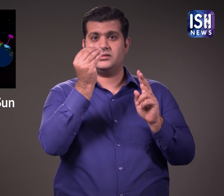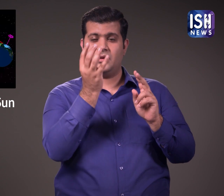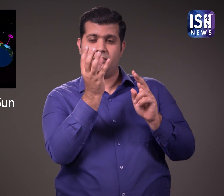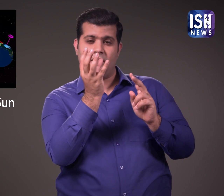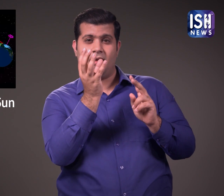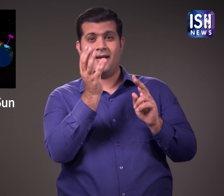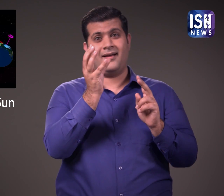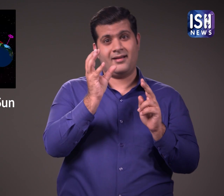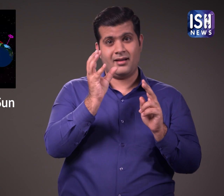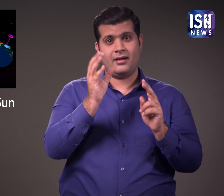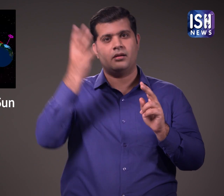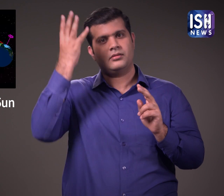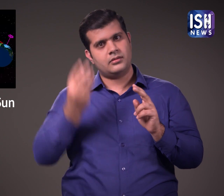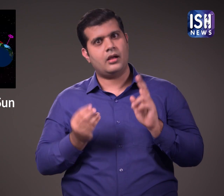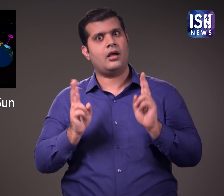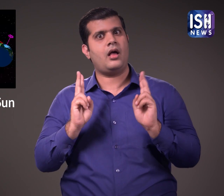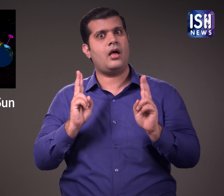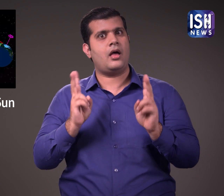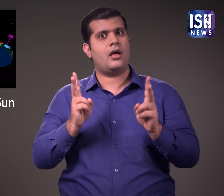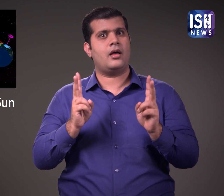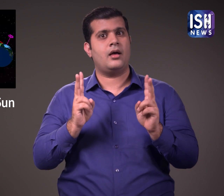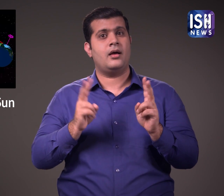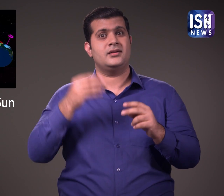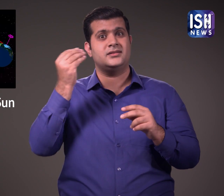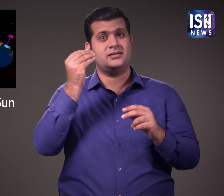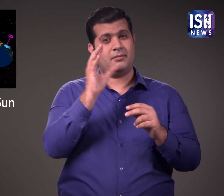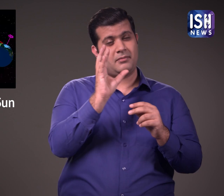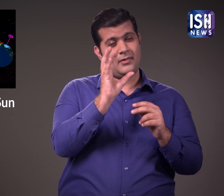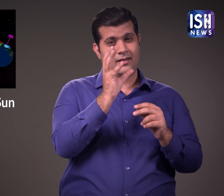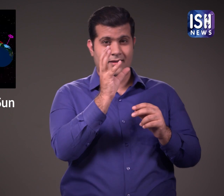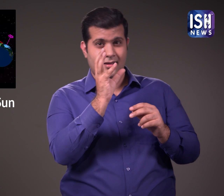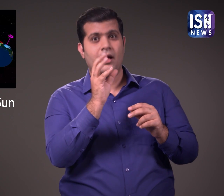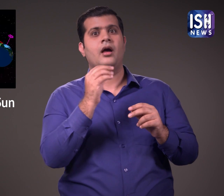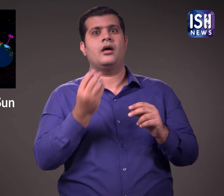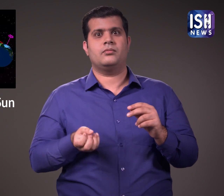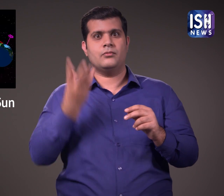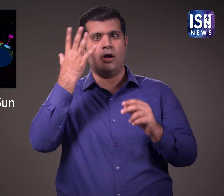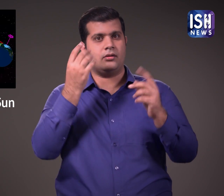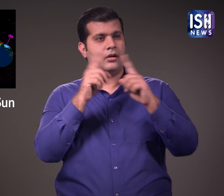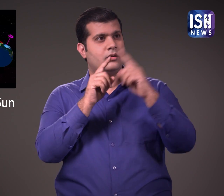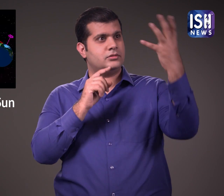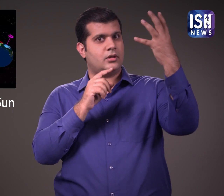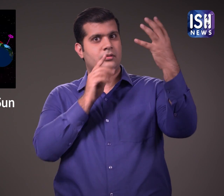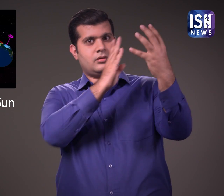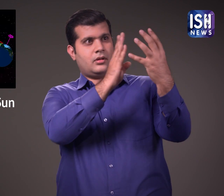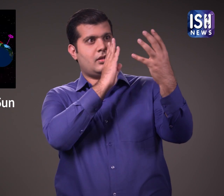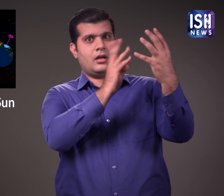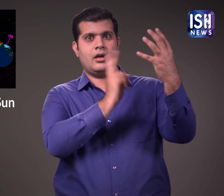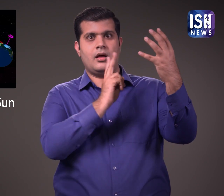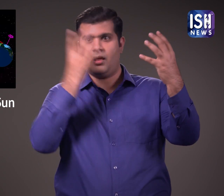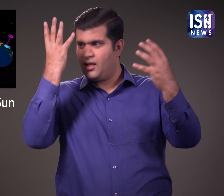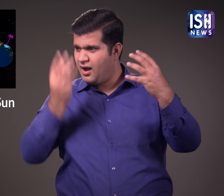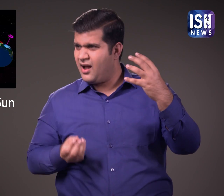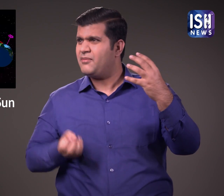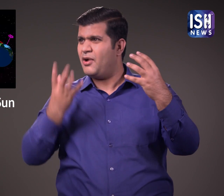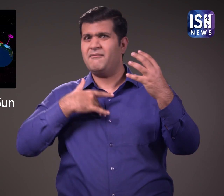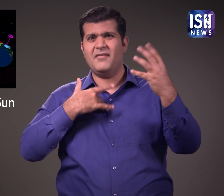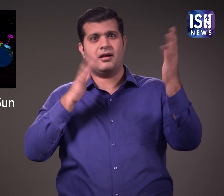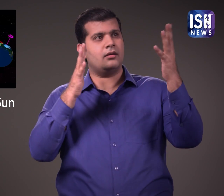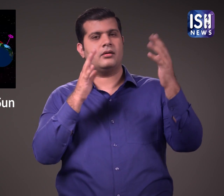At times, these countries do not face the sun for days. This is why these regions either have continous sunlight or continous darkness.